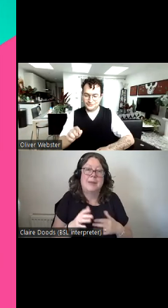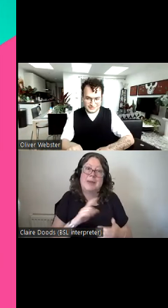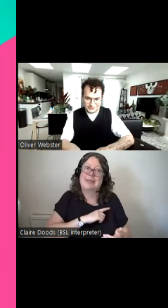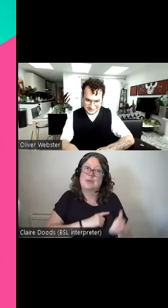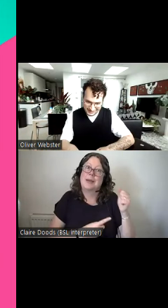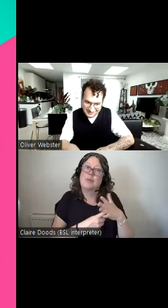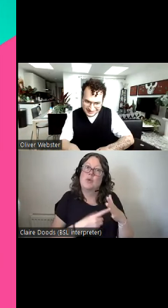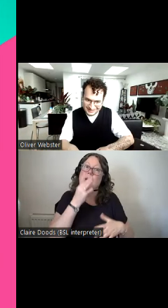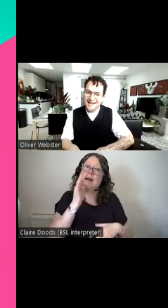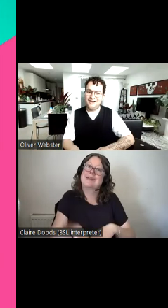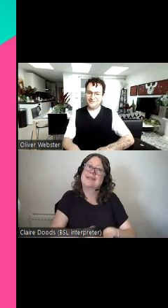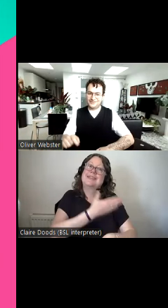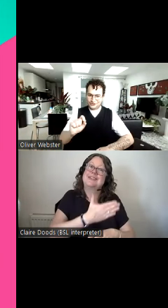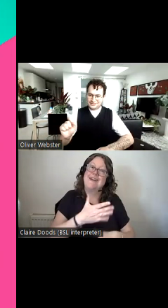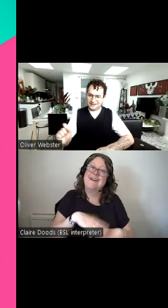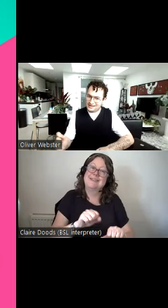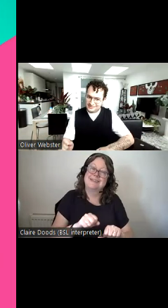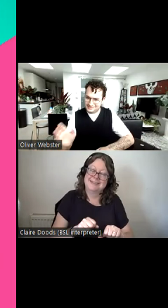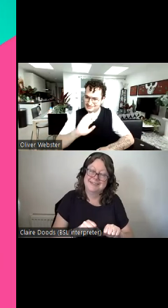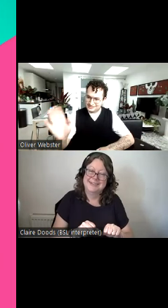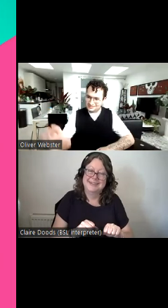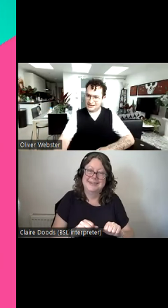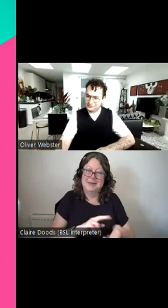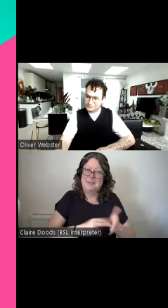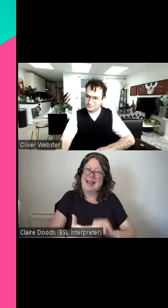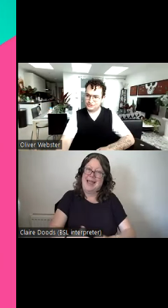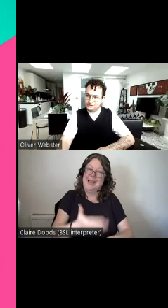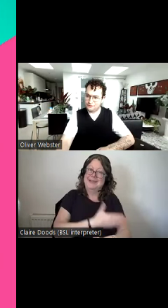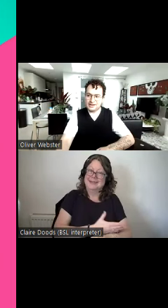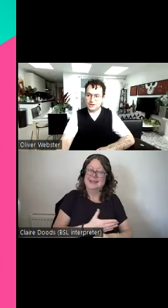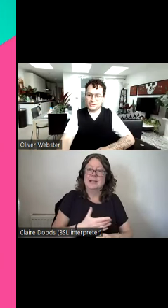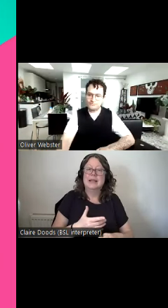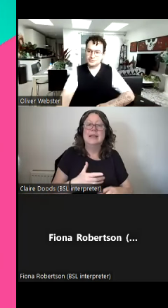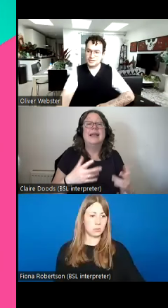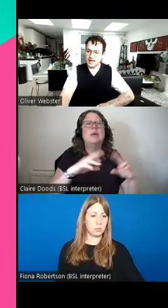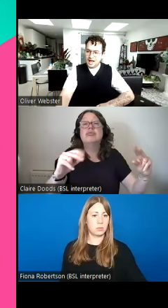what did you say? Write down anything that's in another language that you're not familiar with.